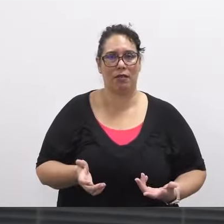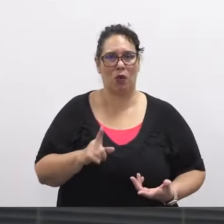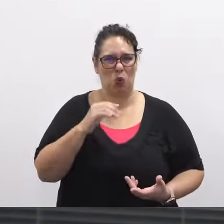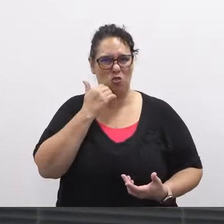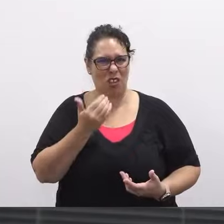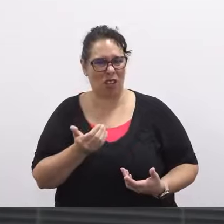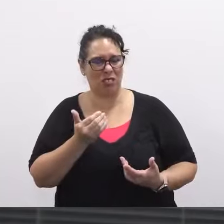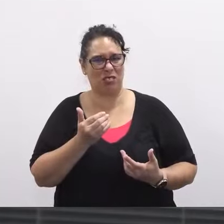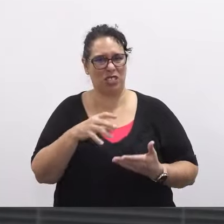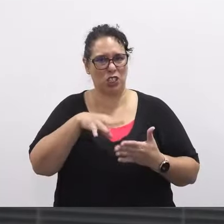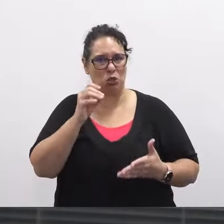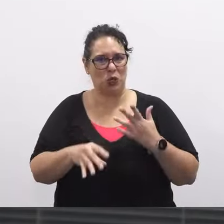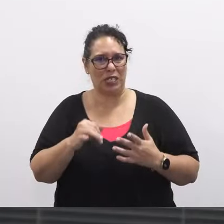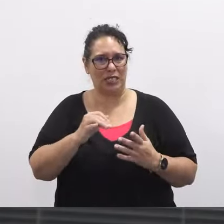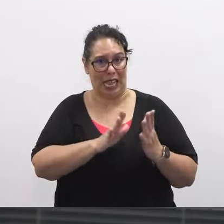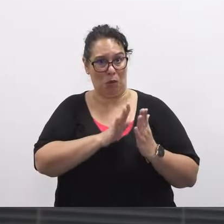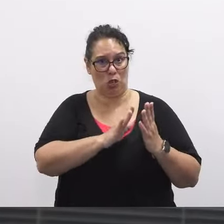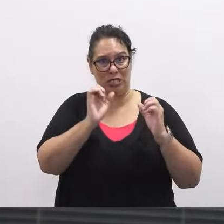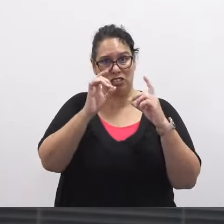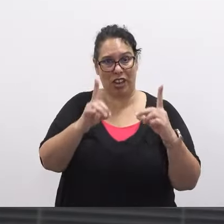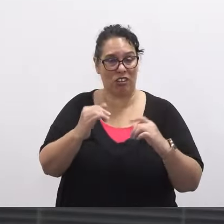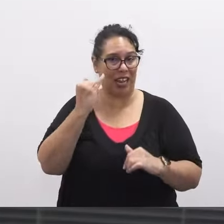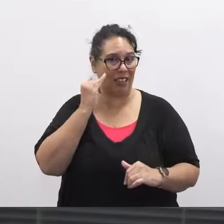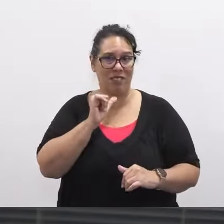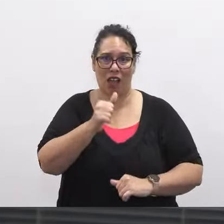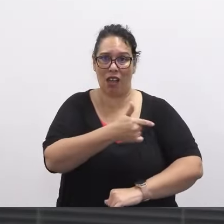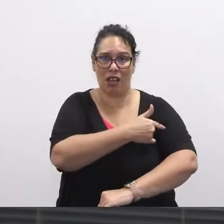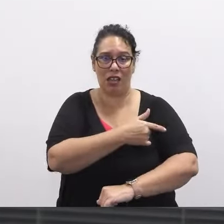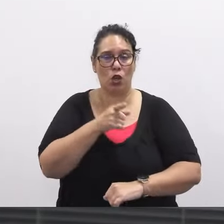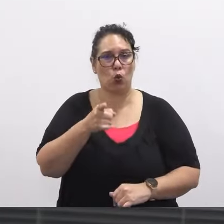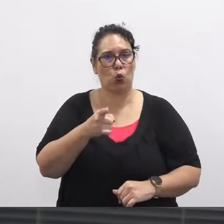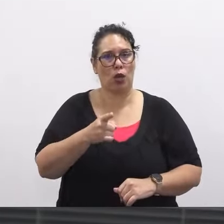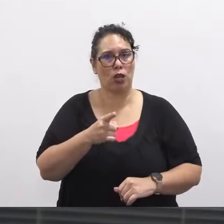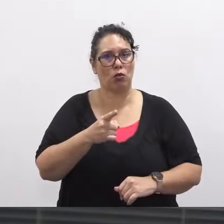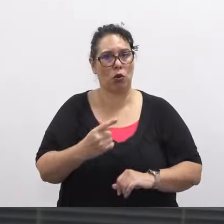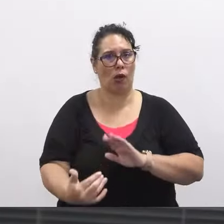if they are not vaccinated? And will you oppose the vaccine mandate put forth